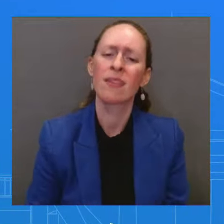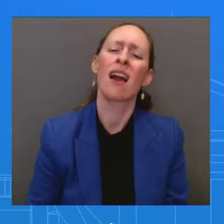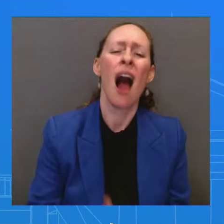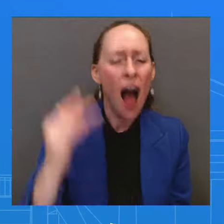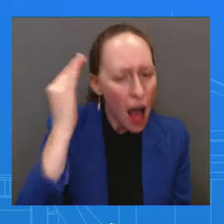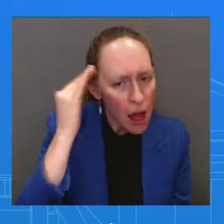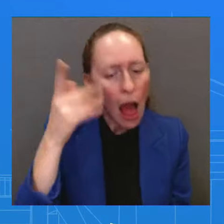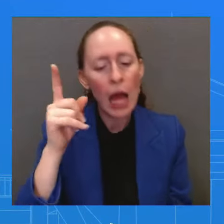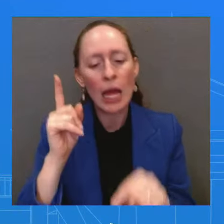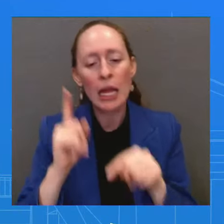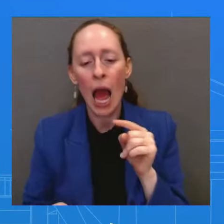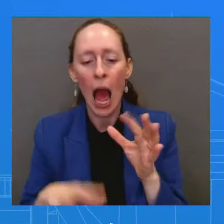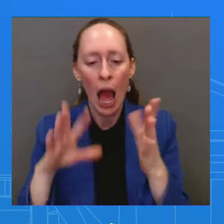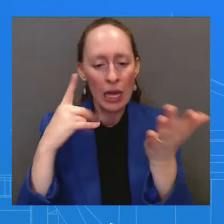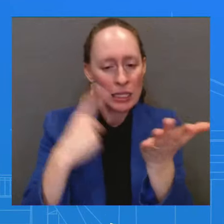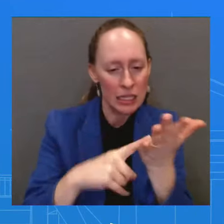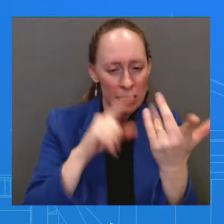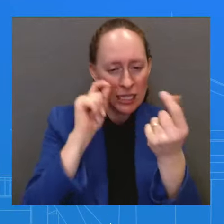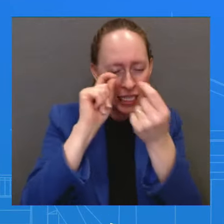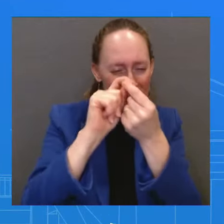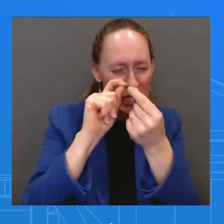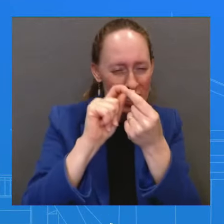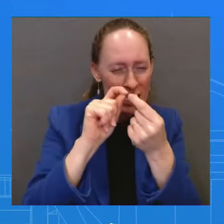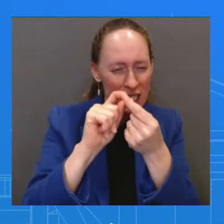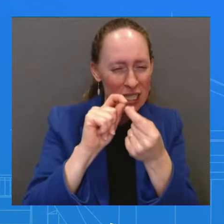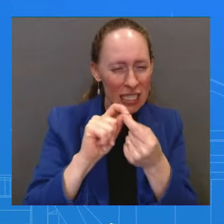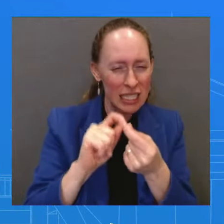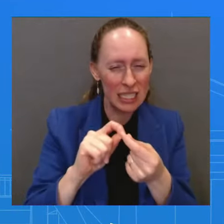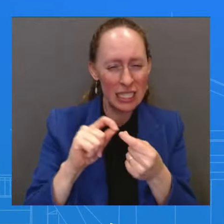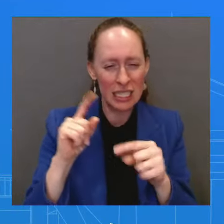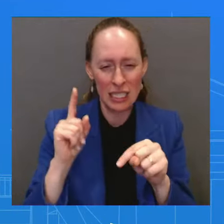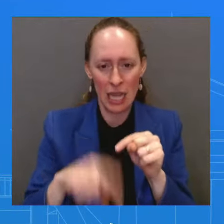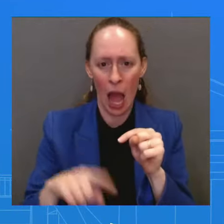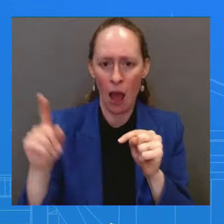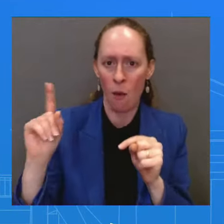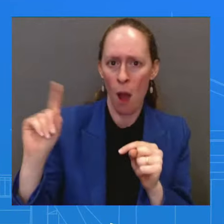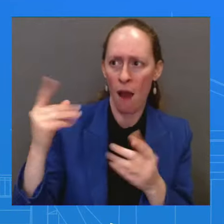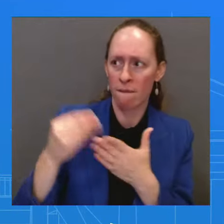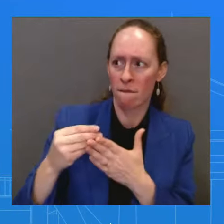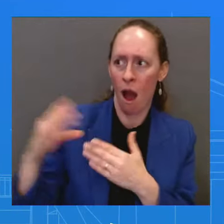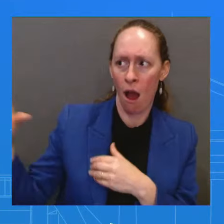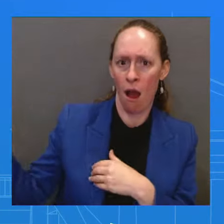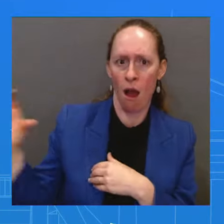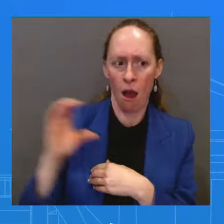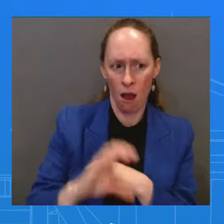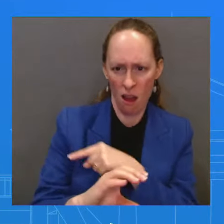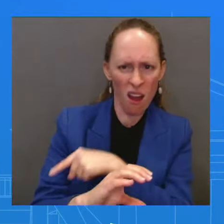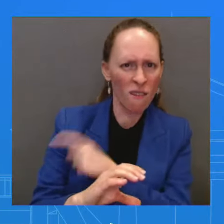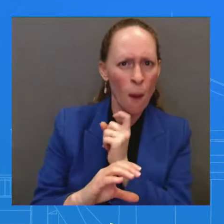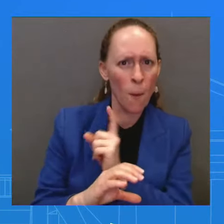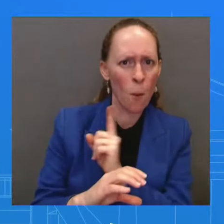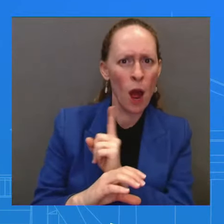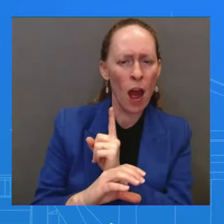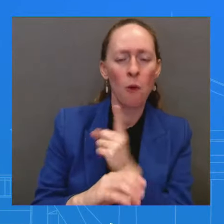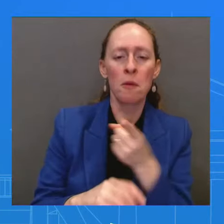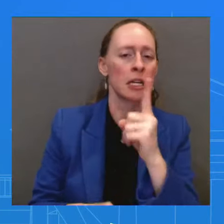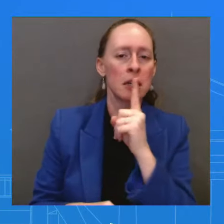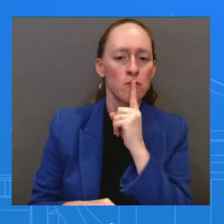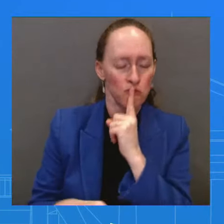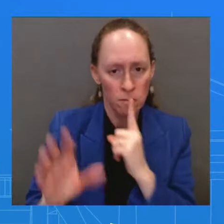But can you say: Is that part of a broader effort by the White House to try and find these workarounds if Congress isn't able to pass new aid? Ms. Jean-Pierre: Just not going to get --